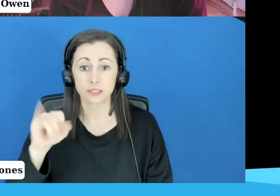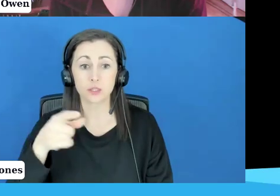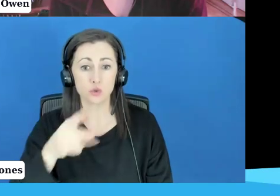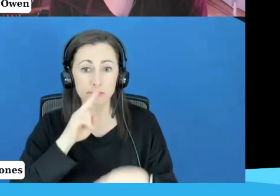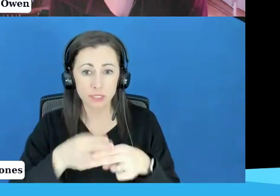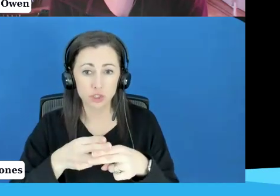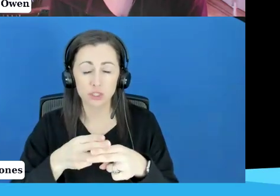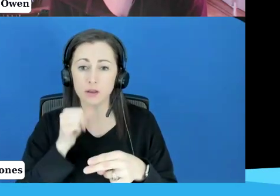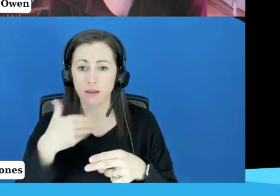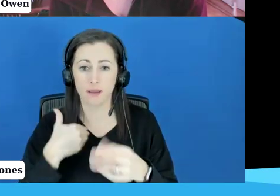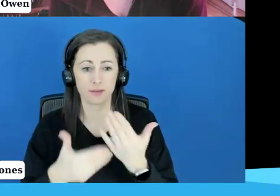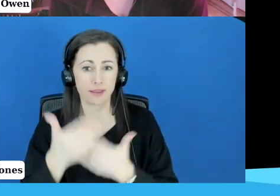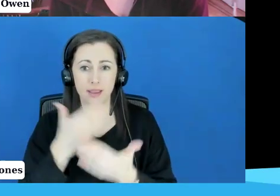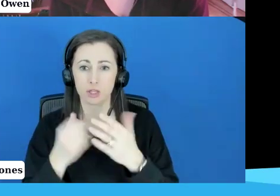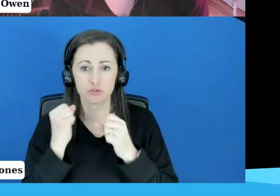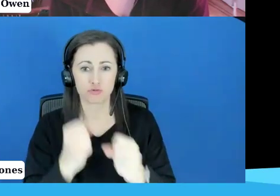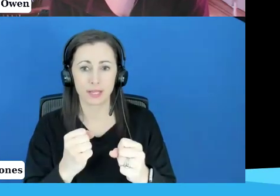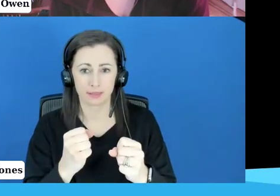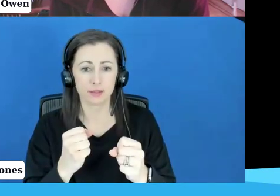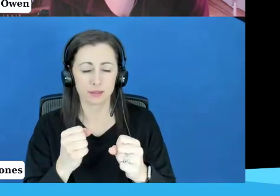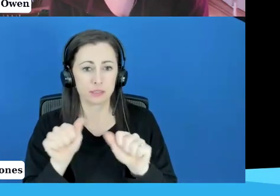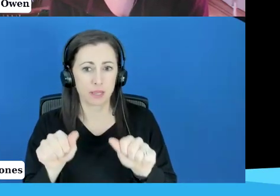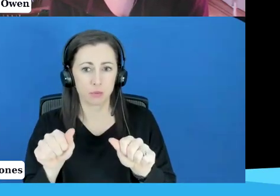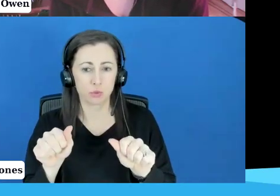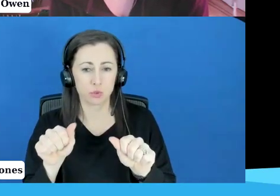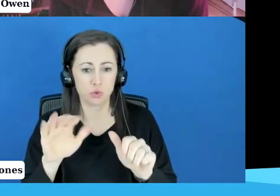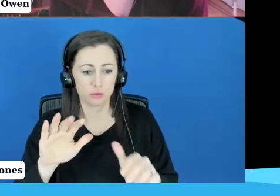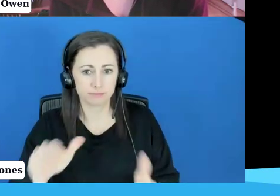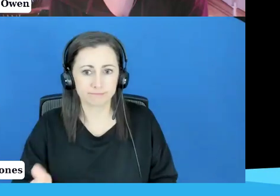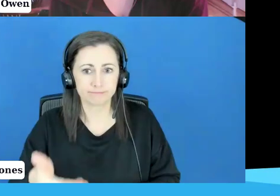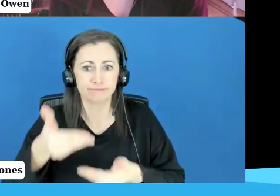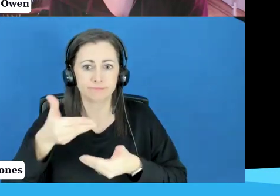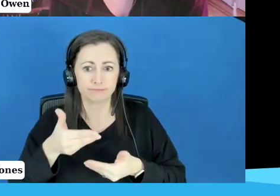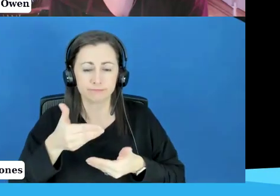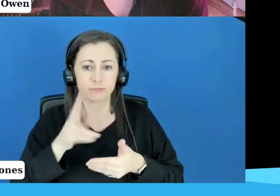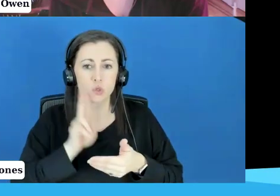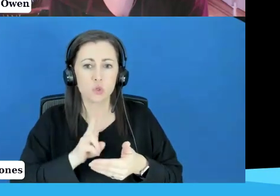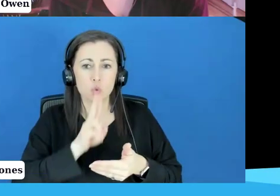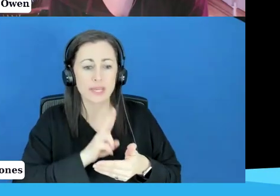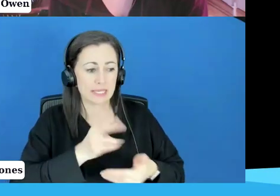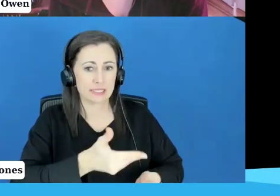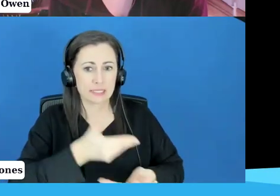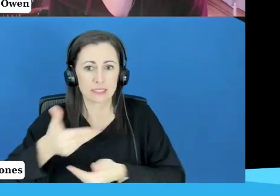to hold or pick up your twins before they had enough head strength.